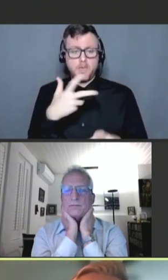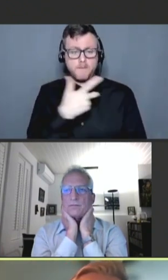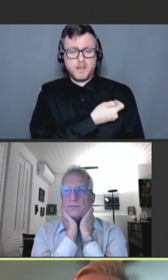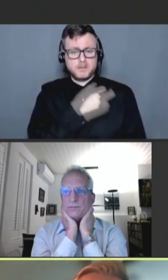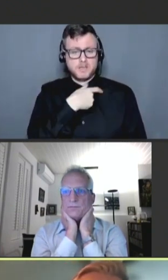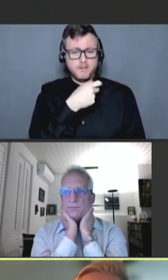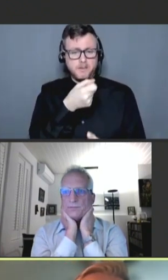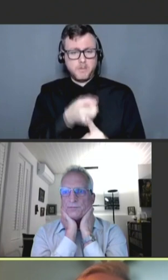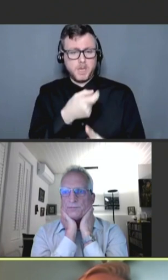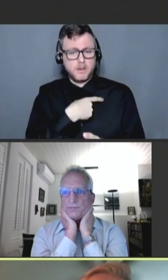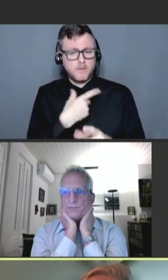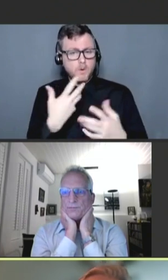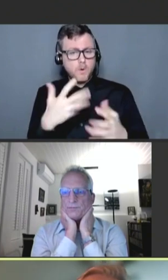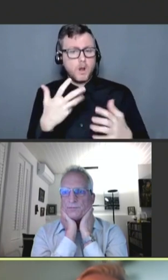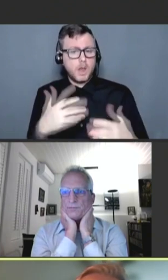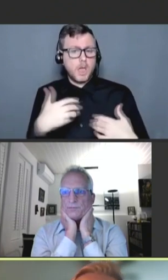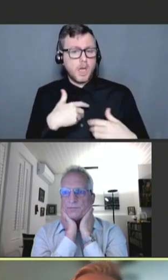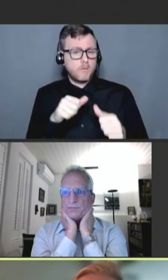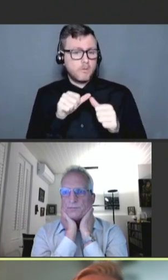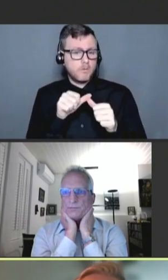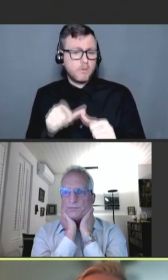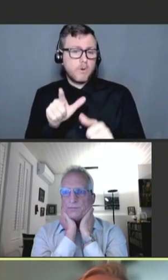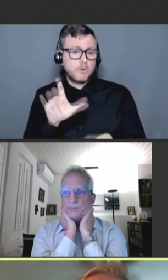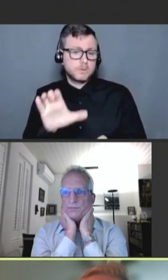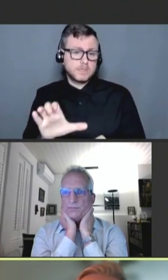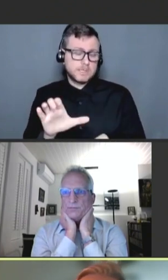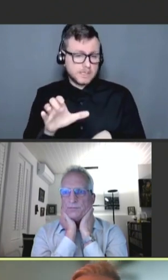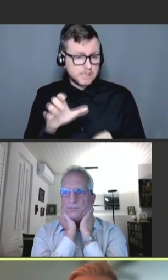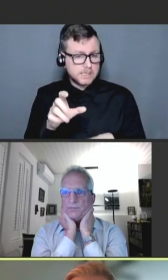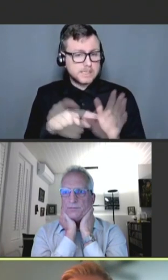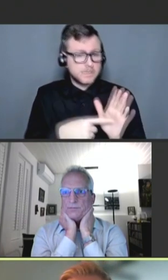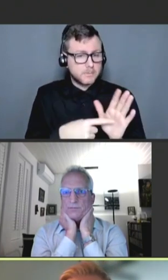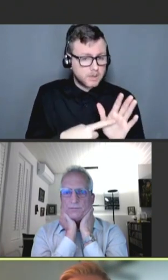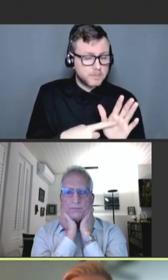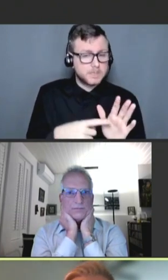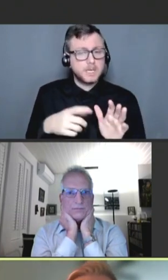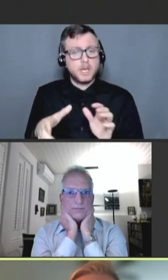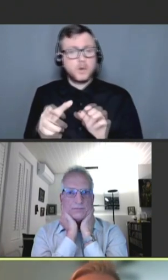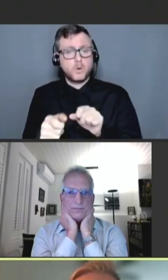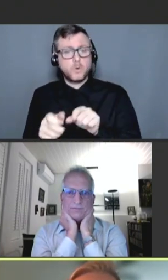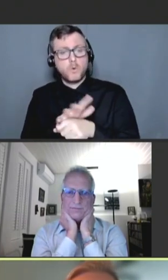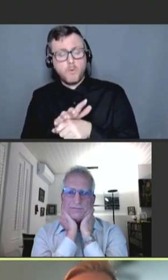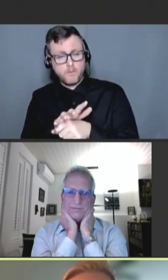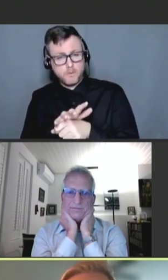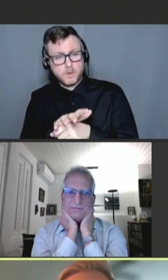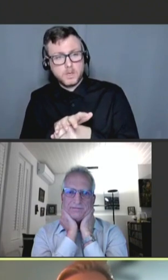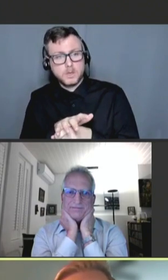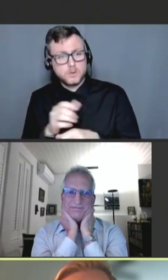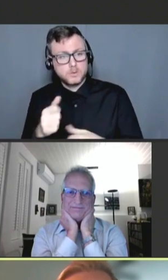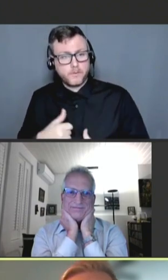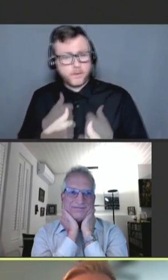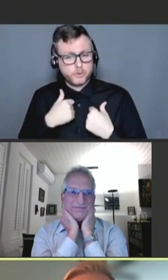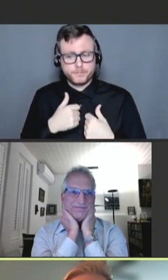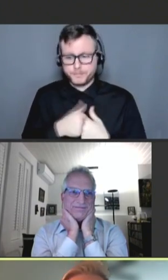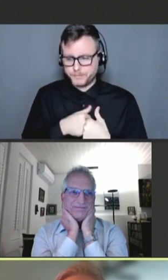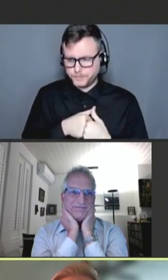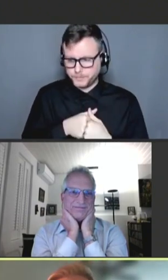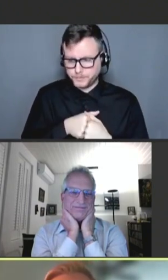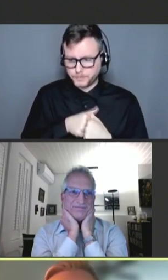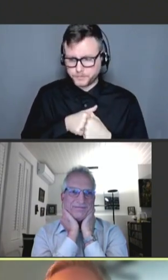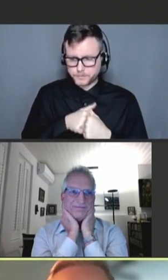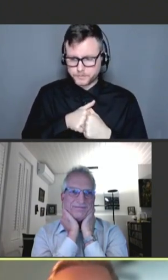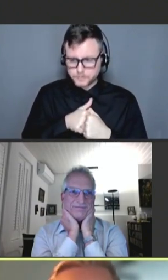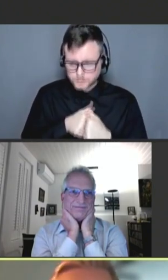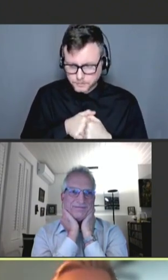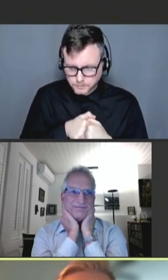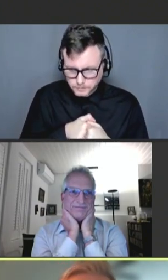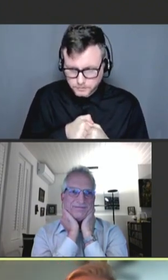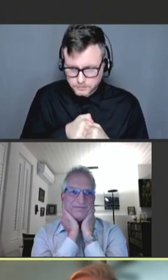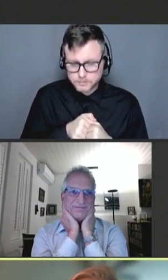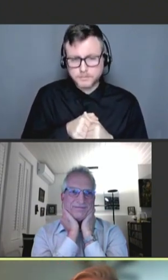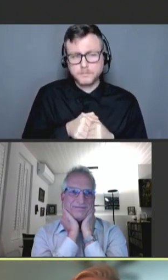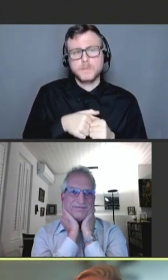symptoms in COVID-19 survivors? Next slide, please. So, we applied the PICO principle,